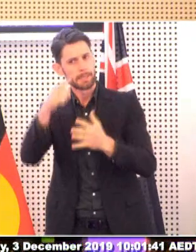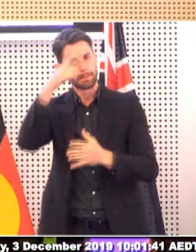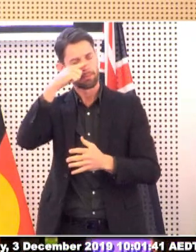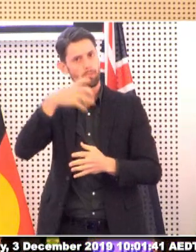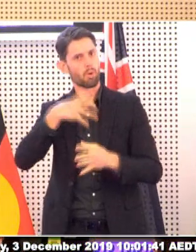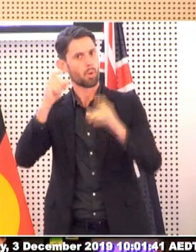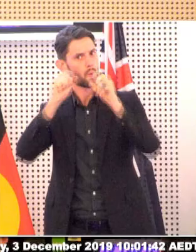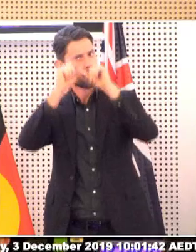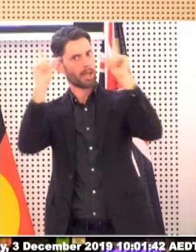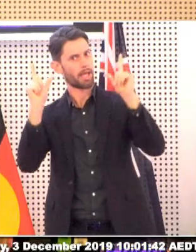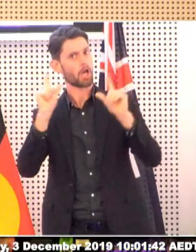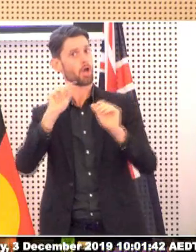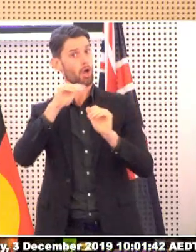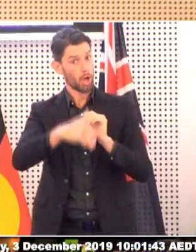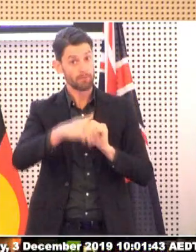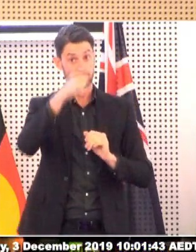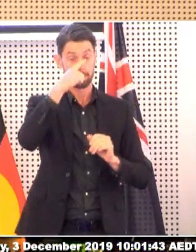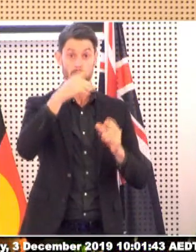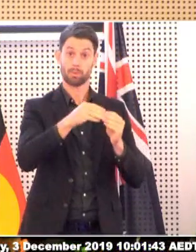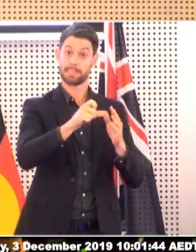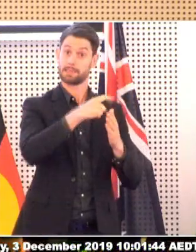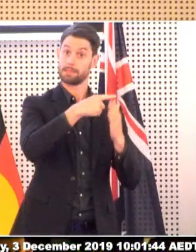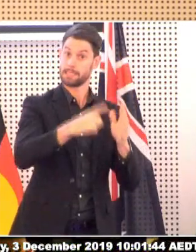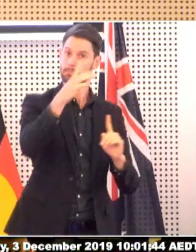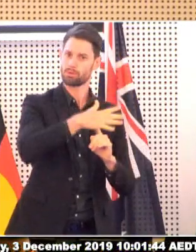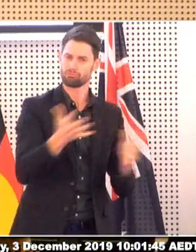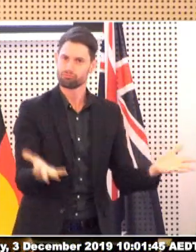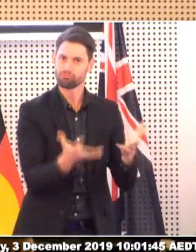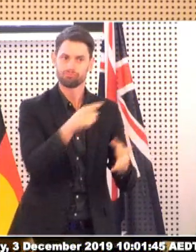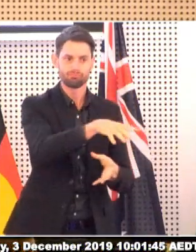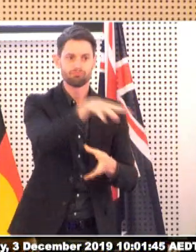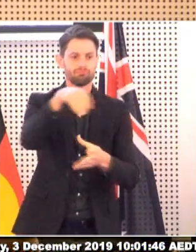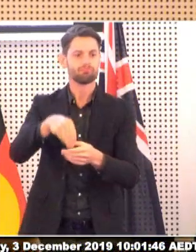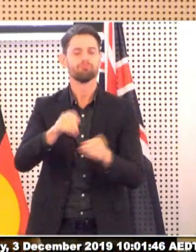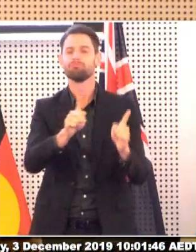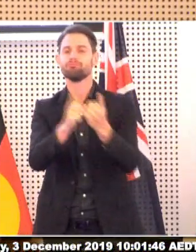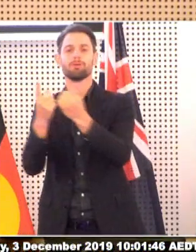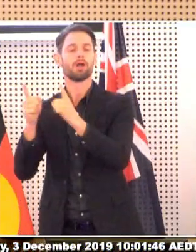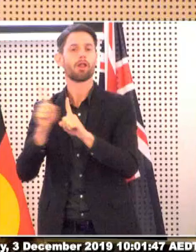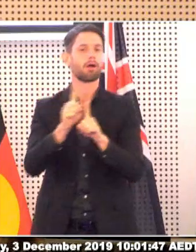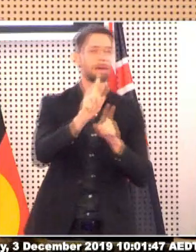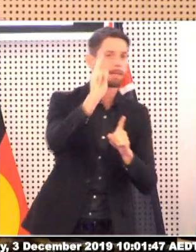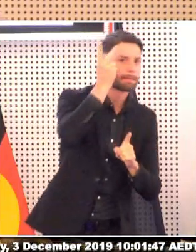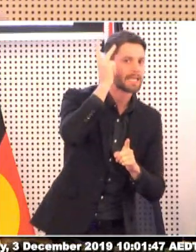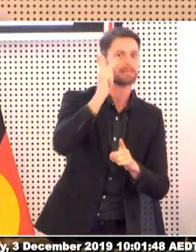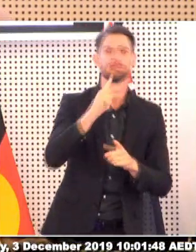from including people with disability in every aspect of political, social, economic and cultural life.